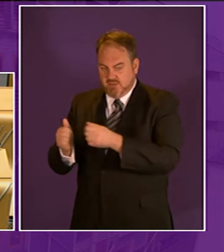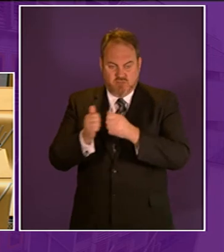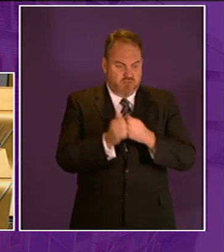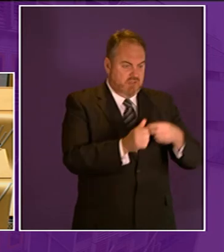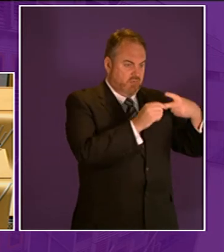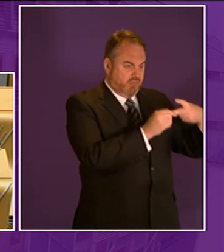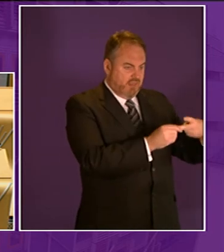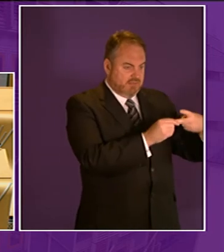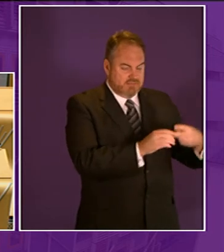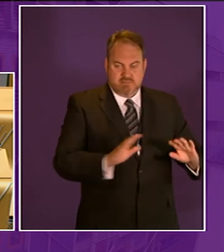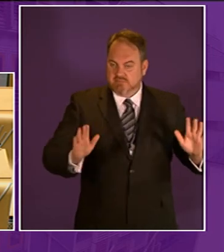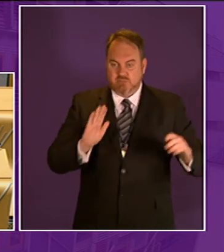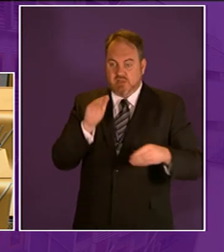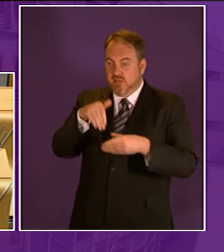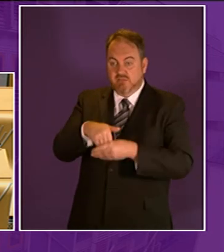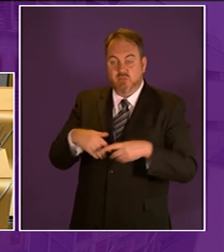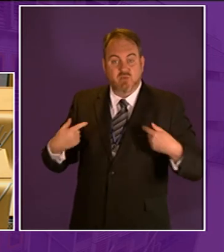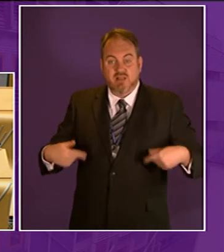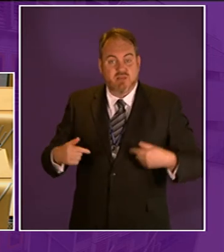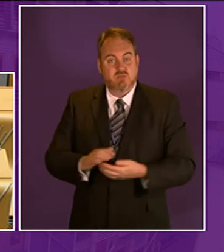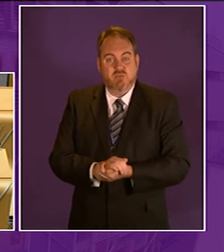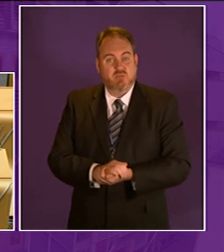we break national bargaining.